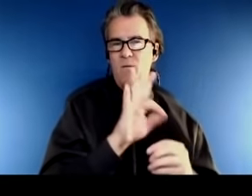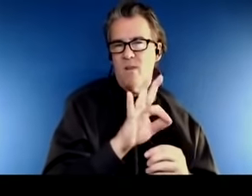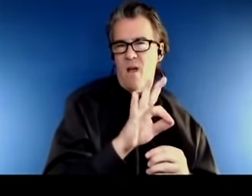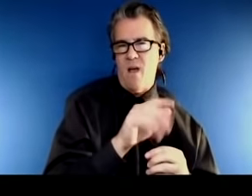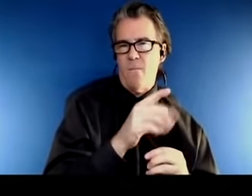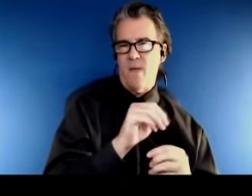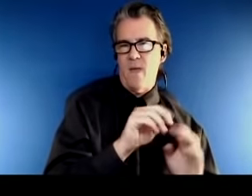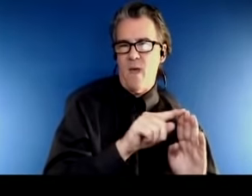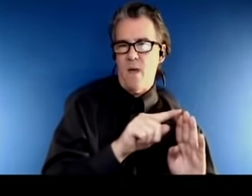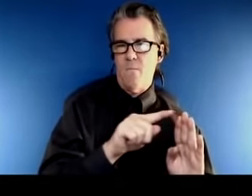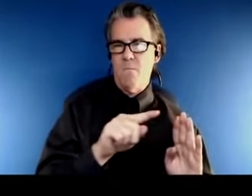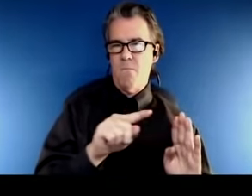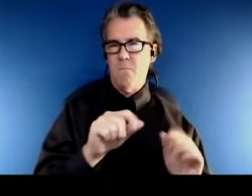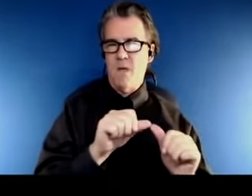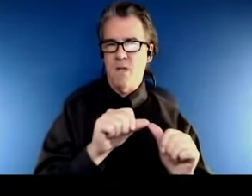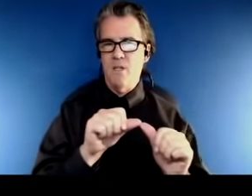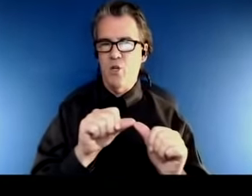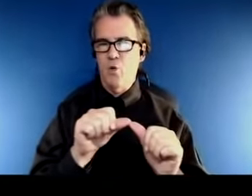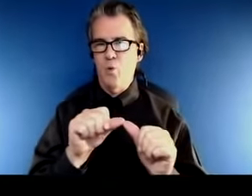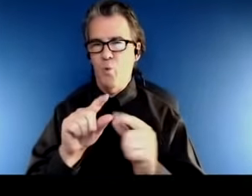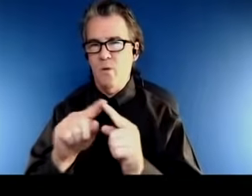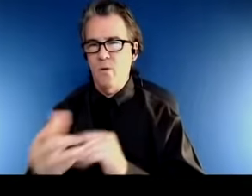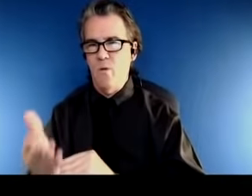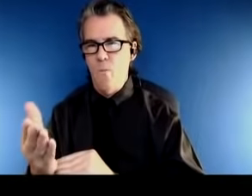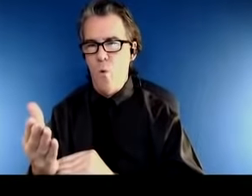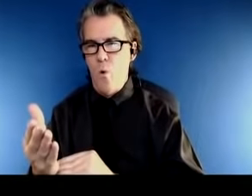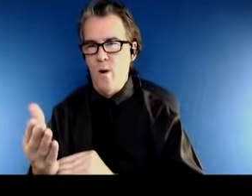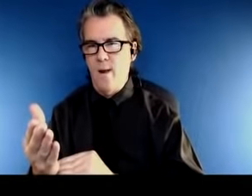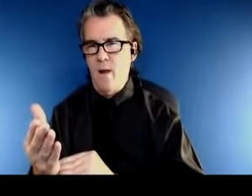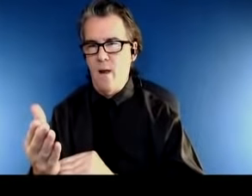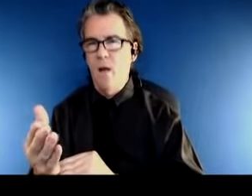Thanks for the questions, Leo. Mark, I think those are for you on operations.